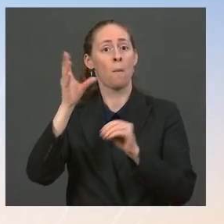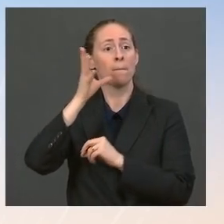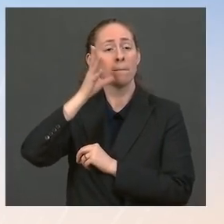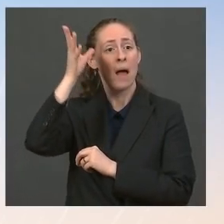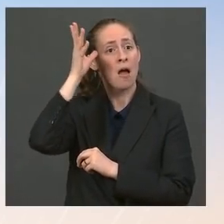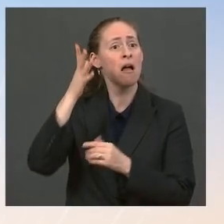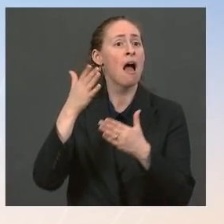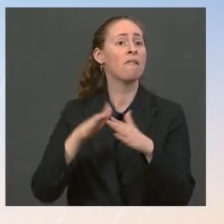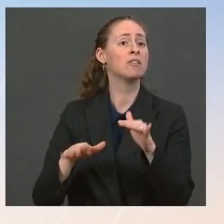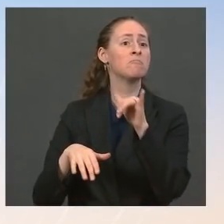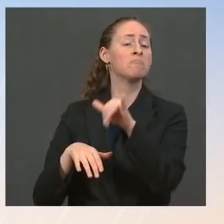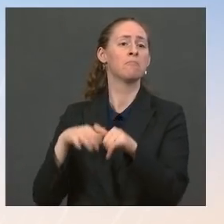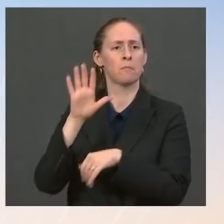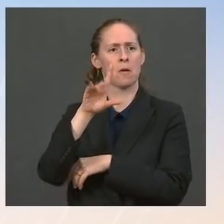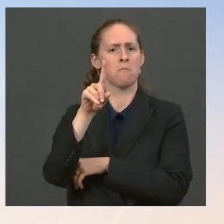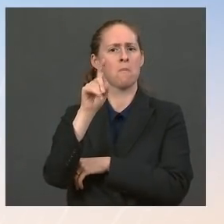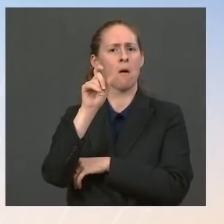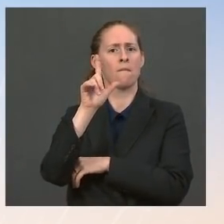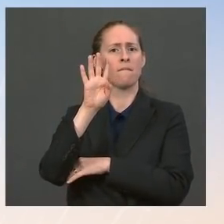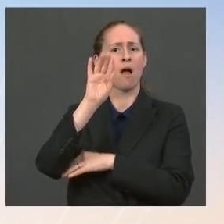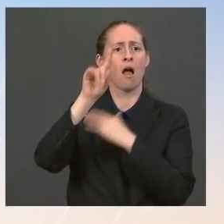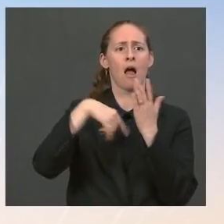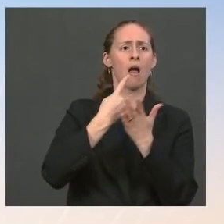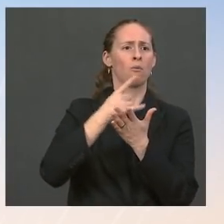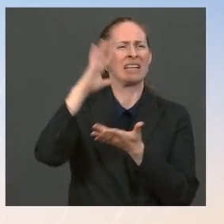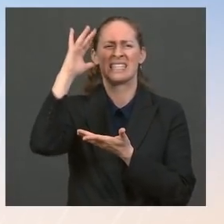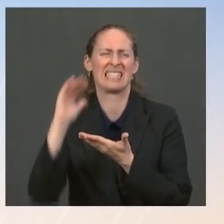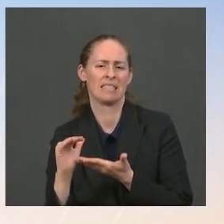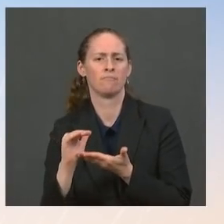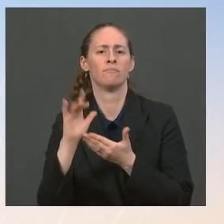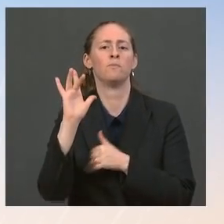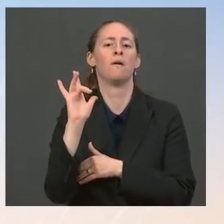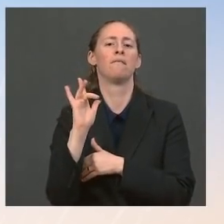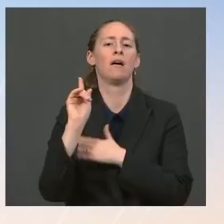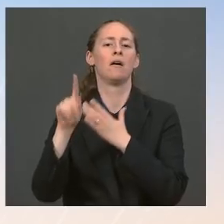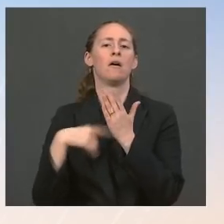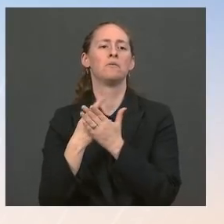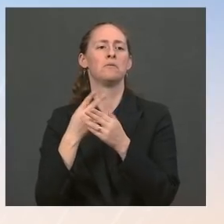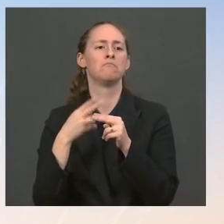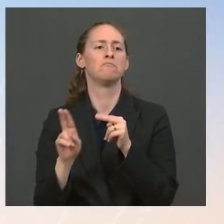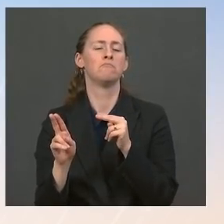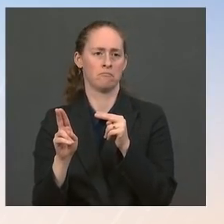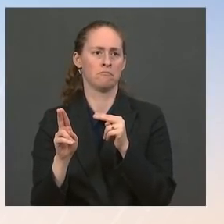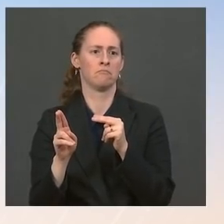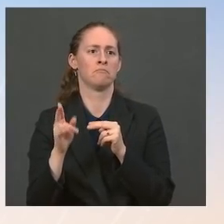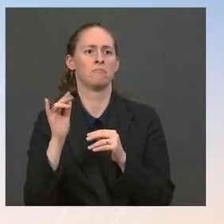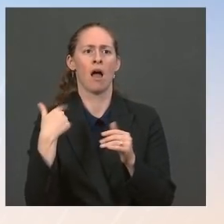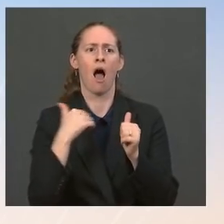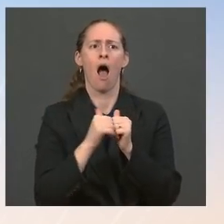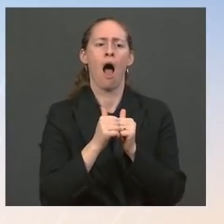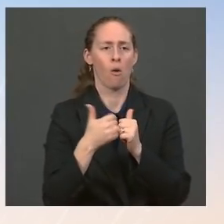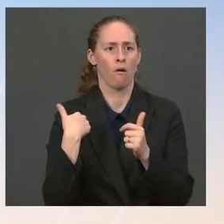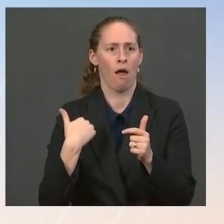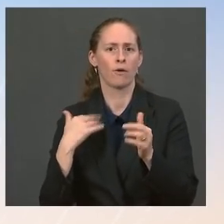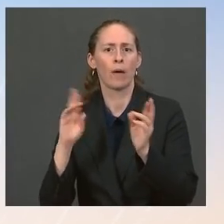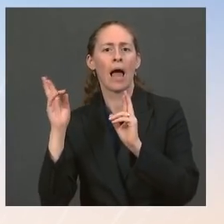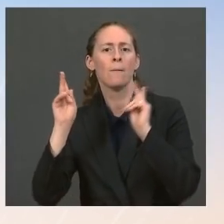to less than 25 hours, and we did that through our operational capacity throughout the Department of Homeland Security,